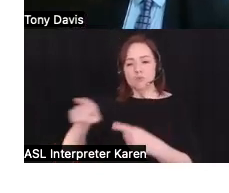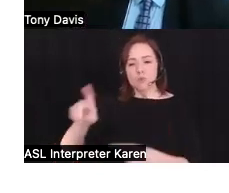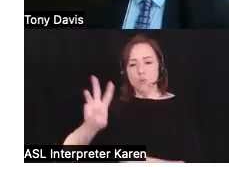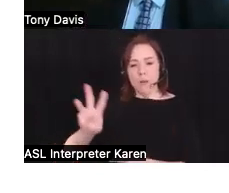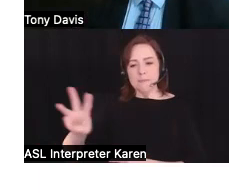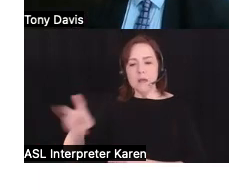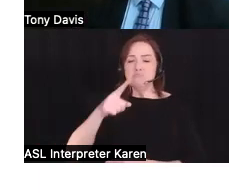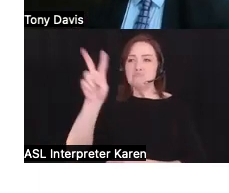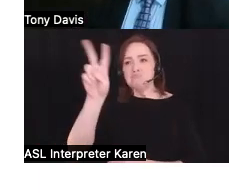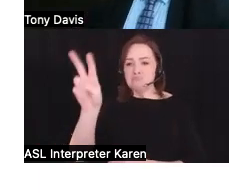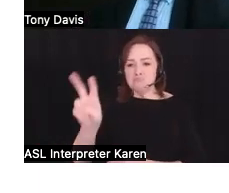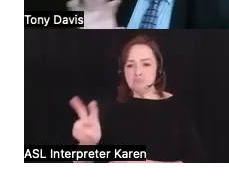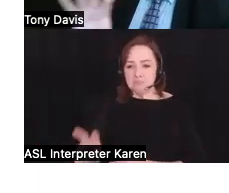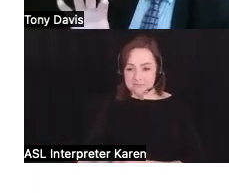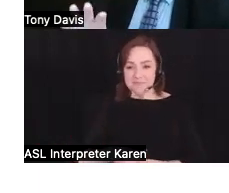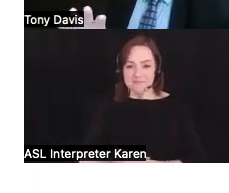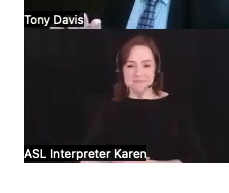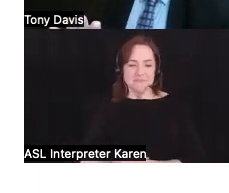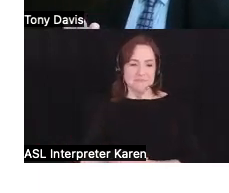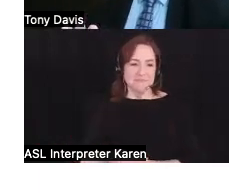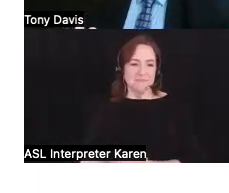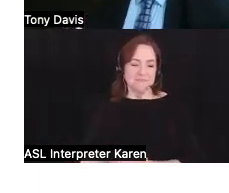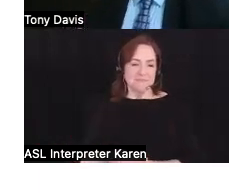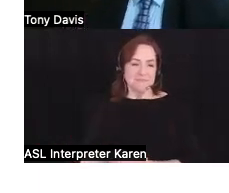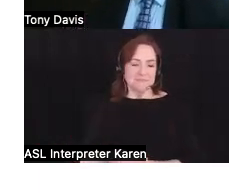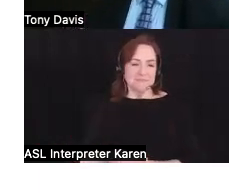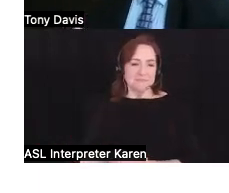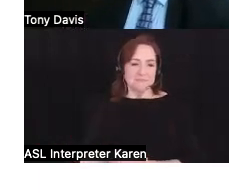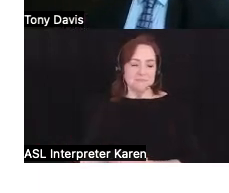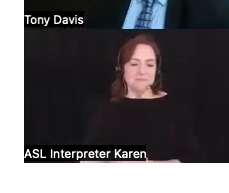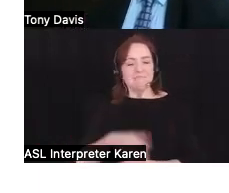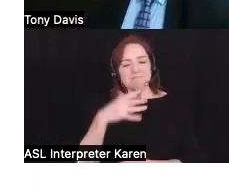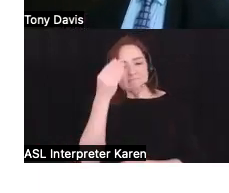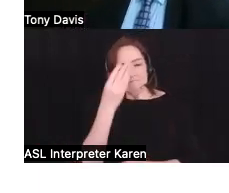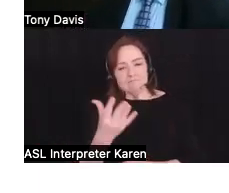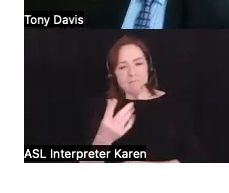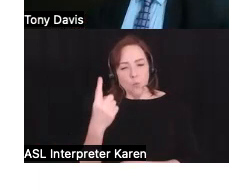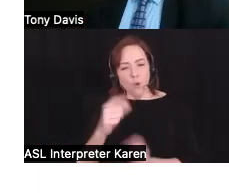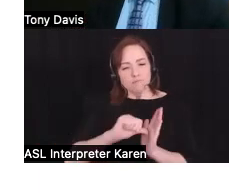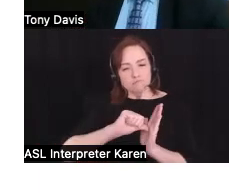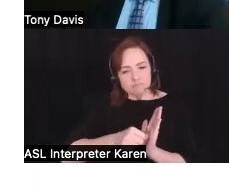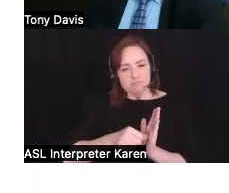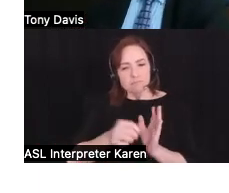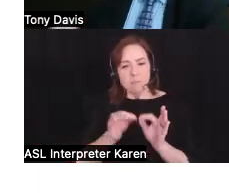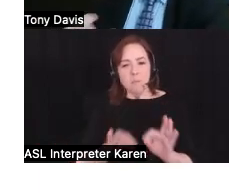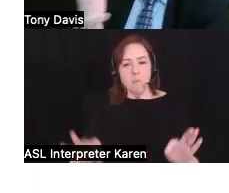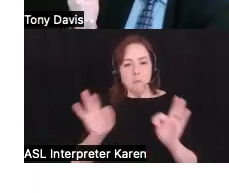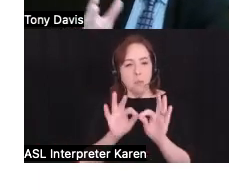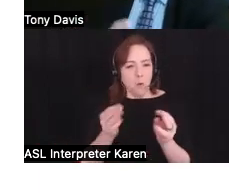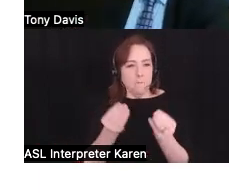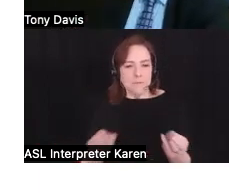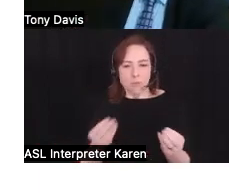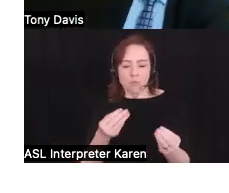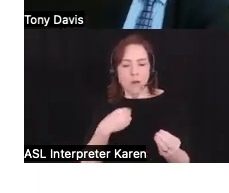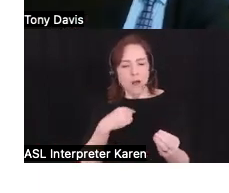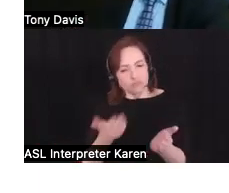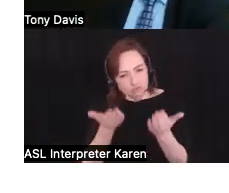the website there. the one um really important material that I suggest you check out is for